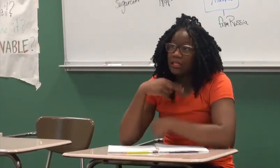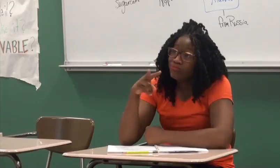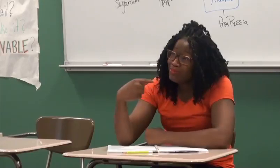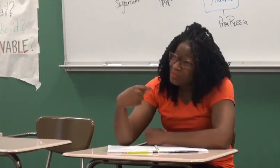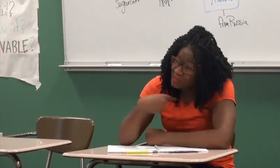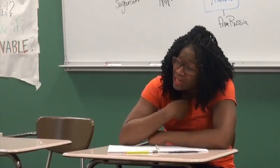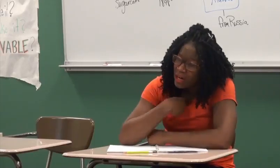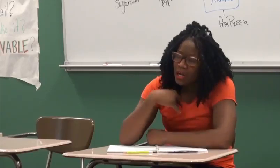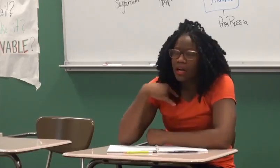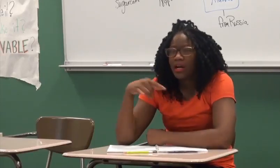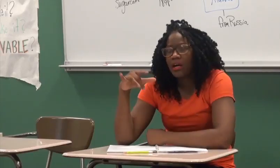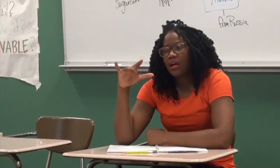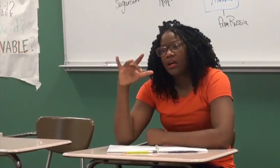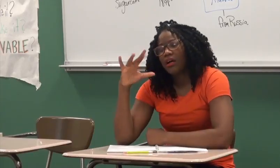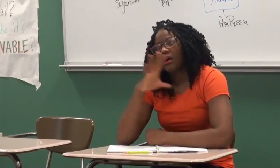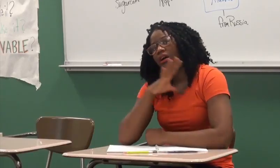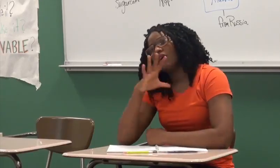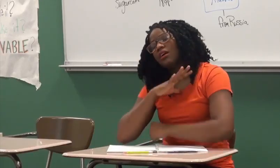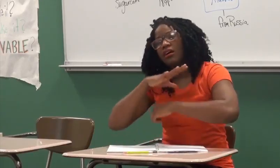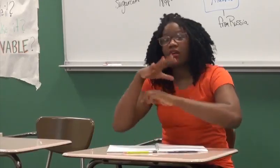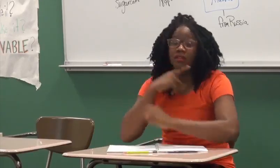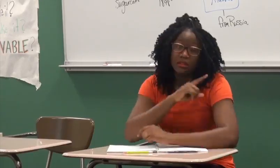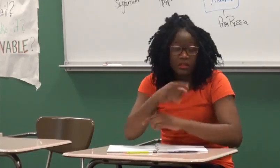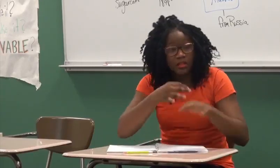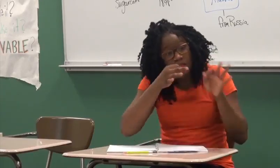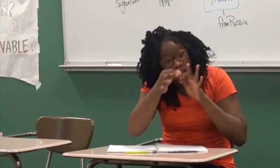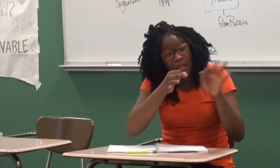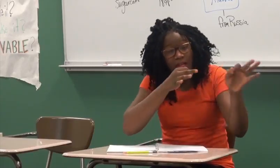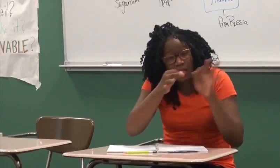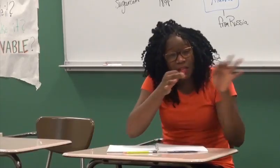It fell on me to become the de facto teacher.